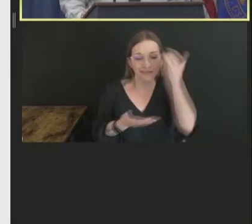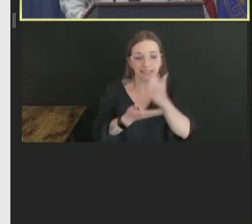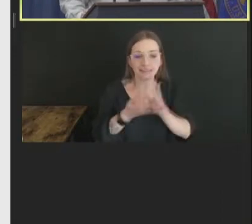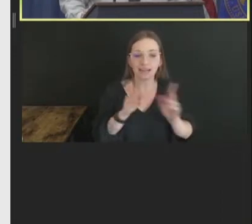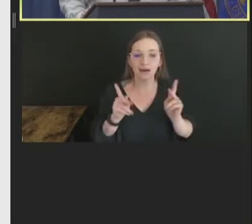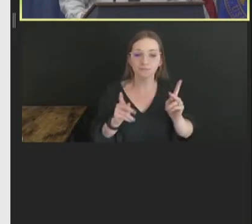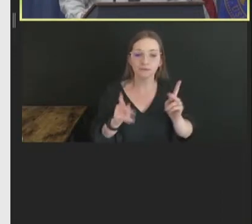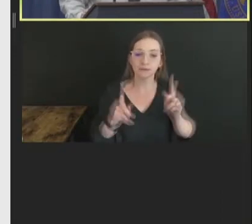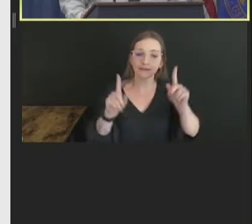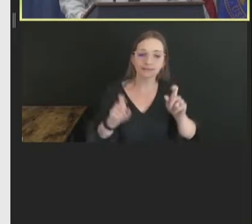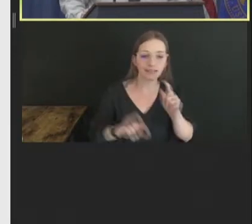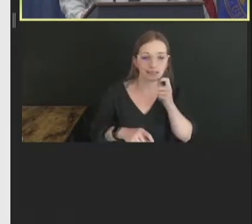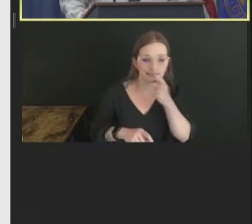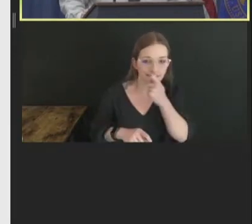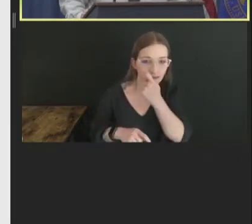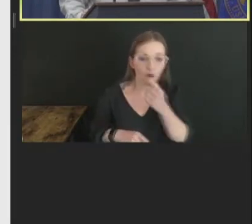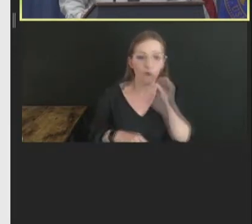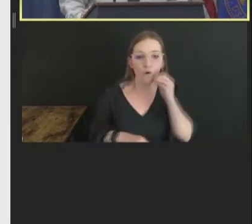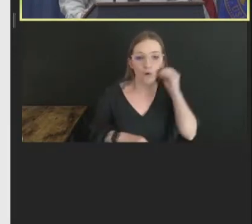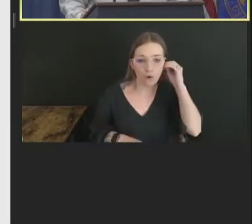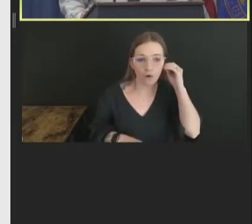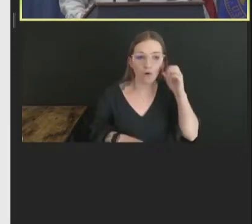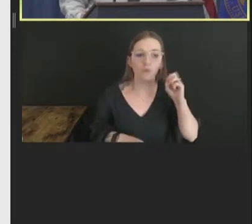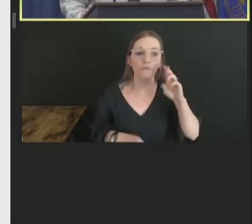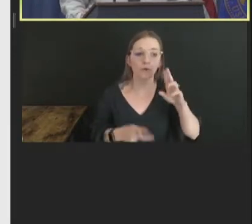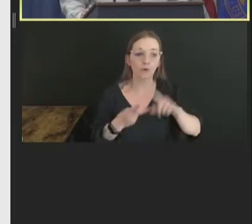of diseases that are now occurring in the presence of preexisting immunity,